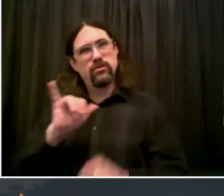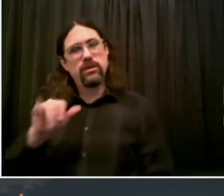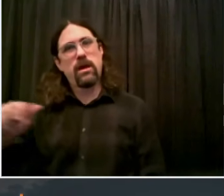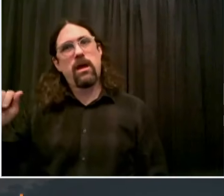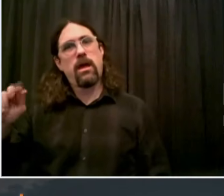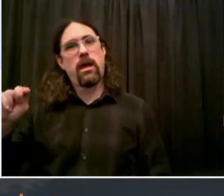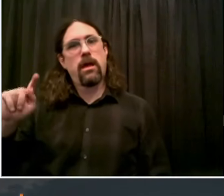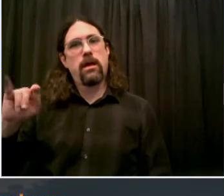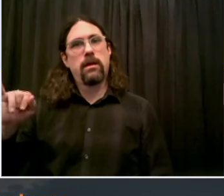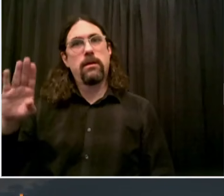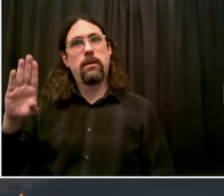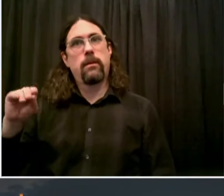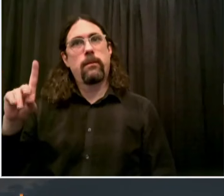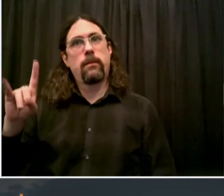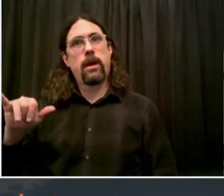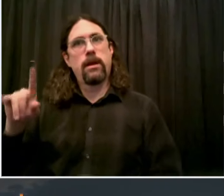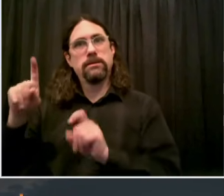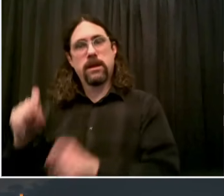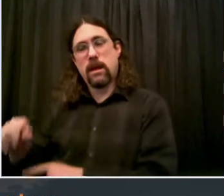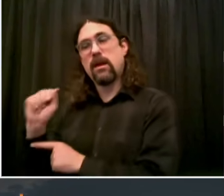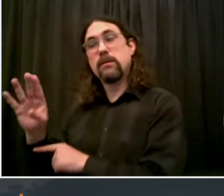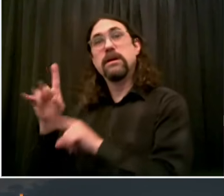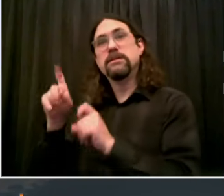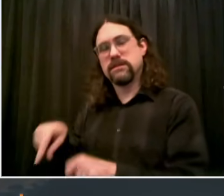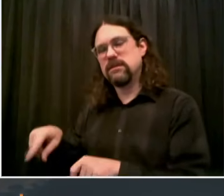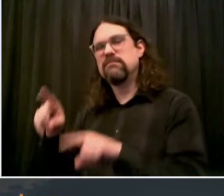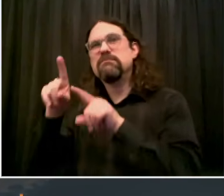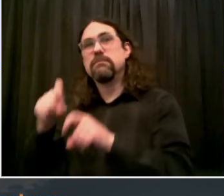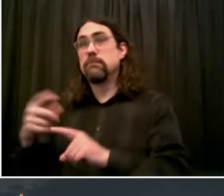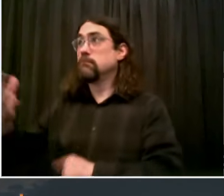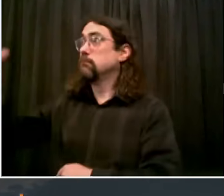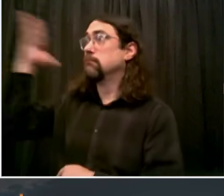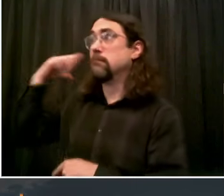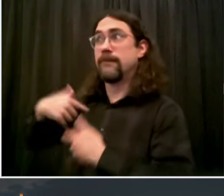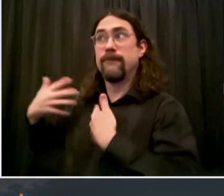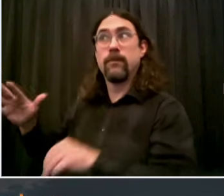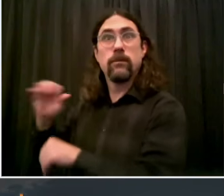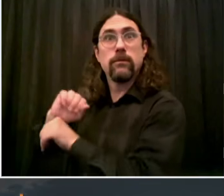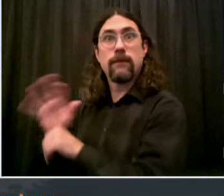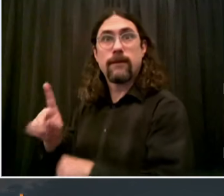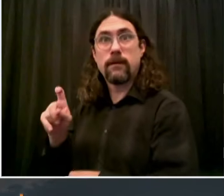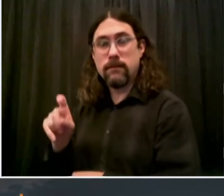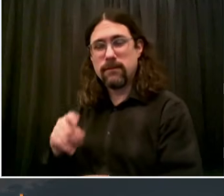IMPORTANT AND THE ANTIBODY TESTING IS IMPORTANT TOO. IT AT LEAST TELLS YOU IF IT'S A